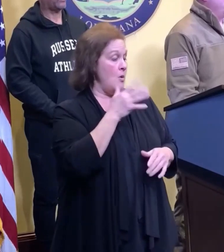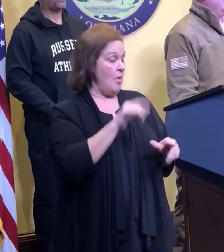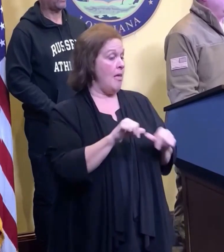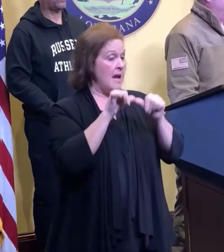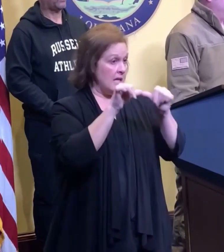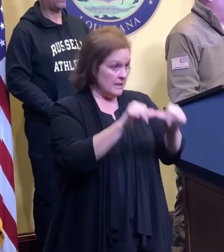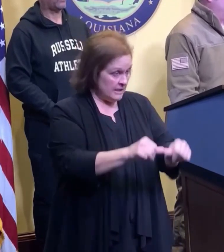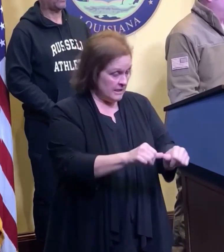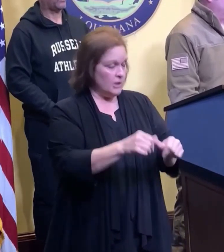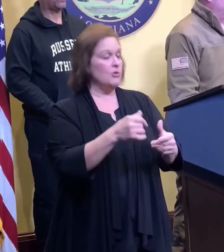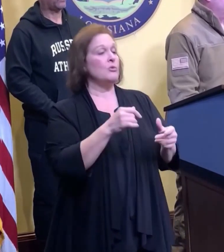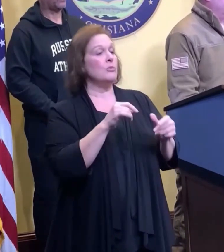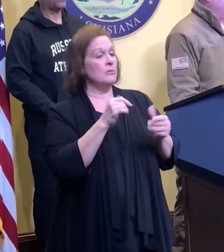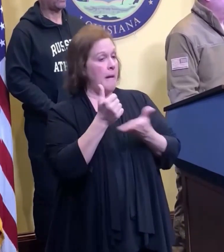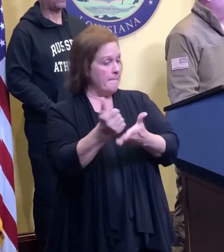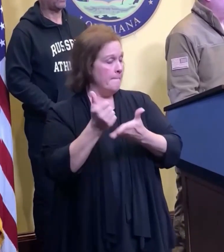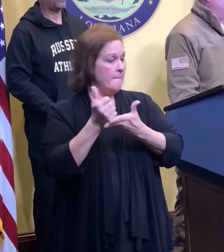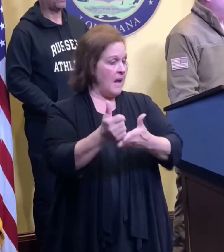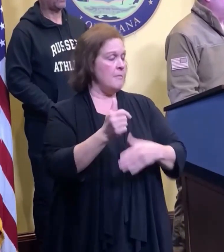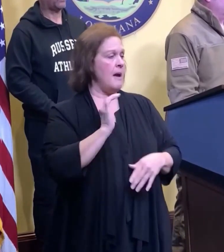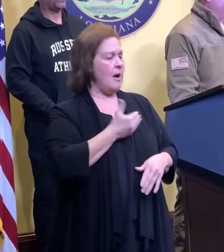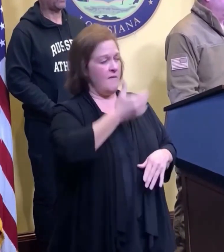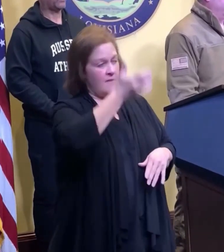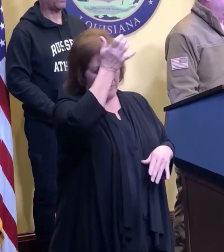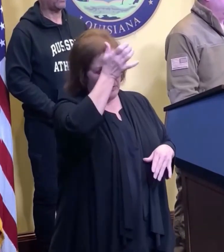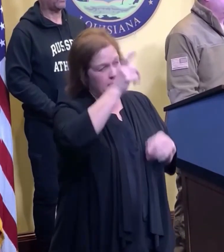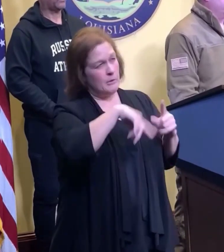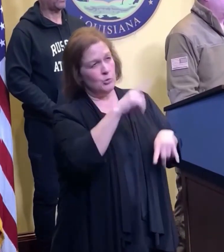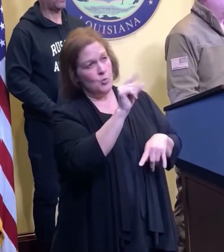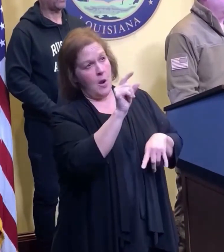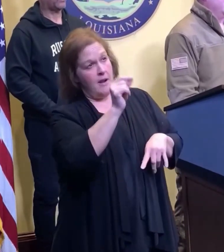many fire department up to i believe 20 new orleans firefighters are part of the